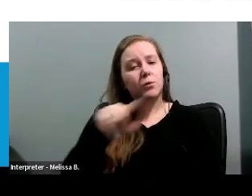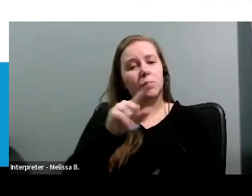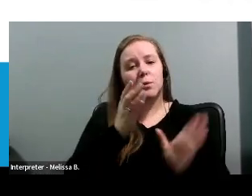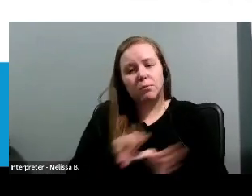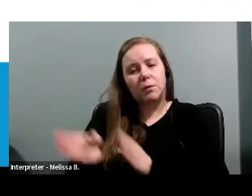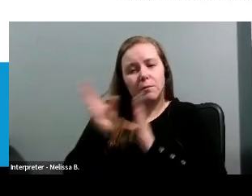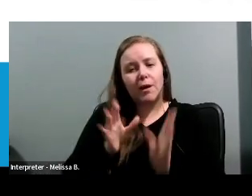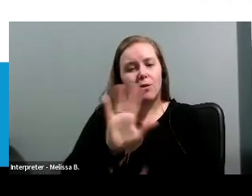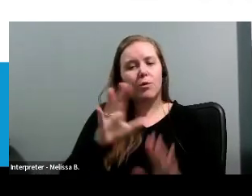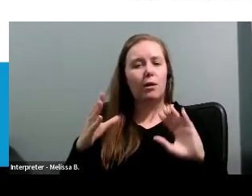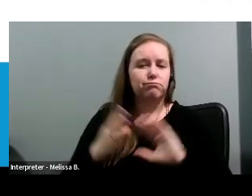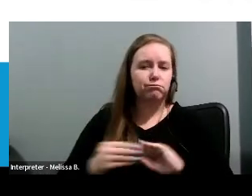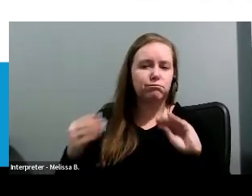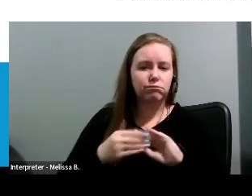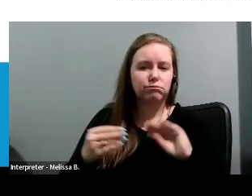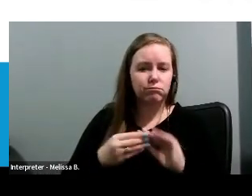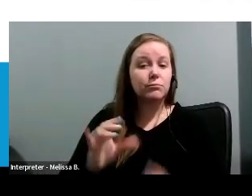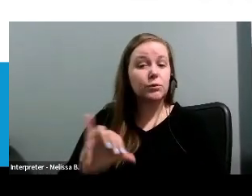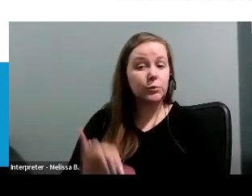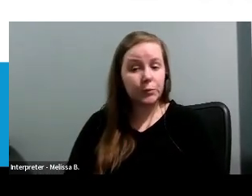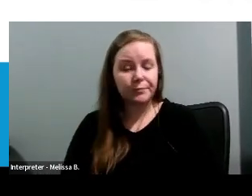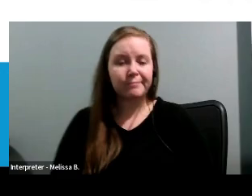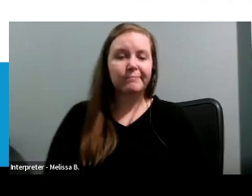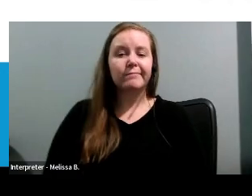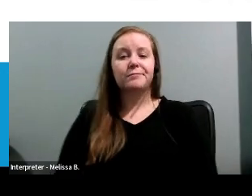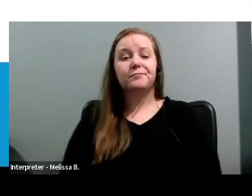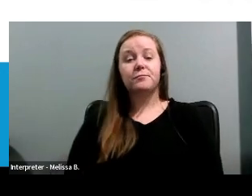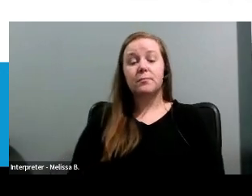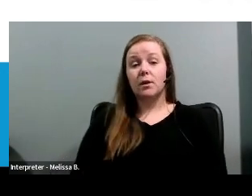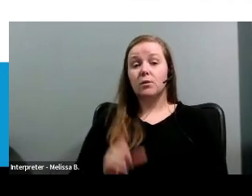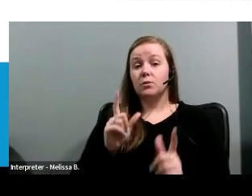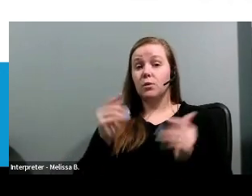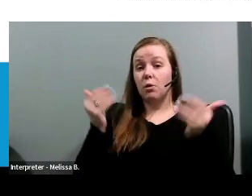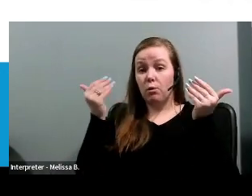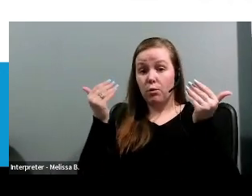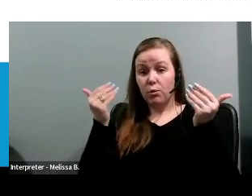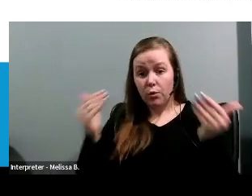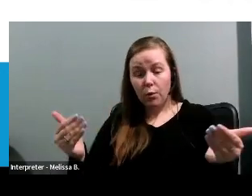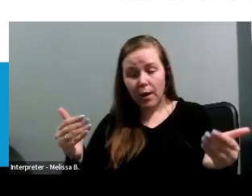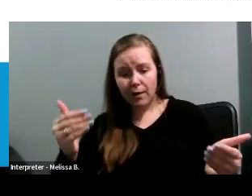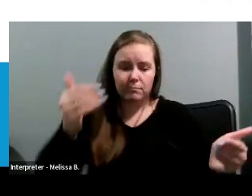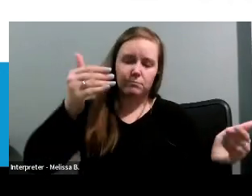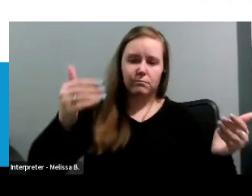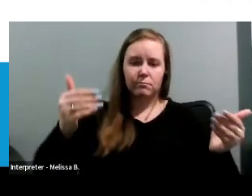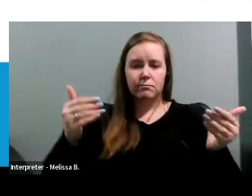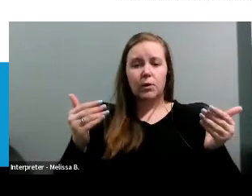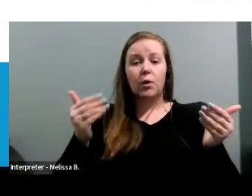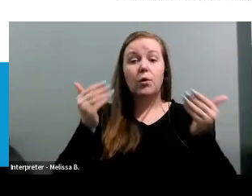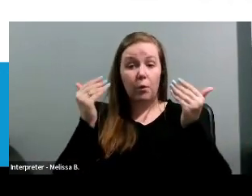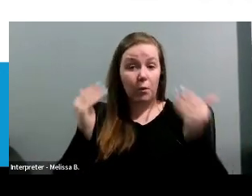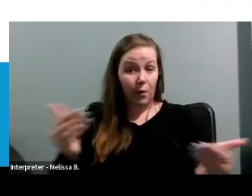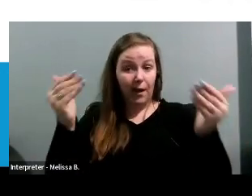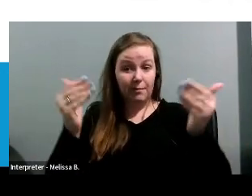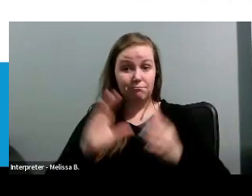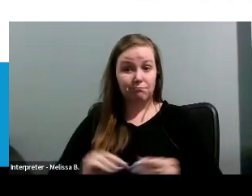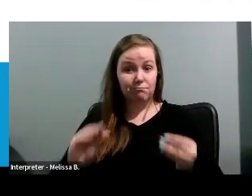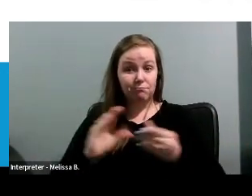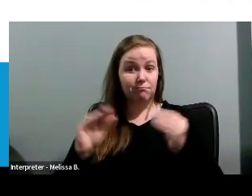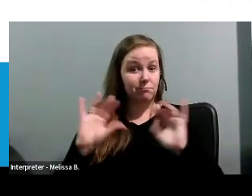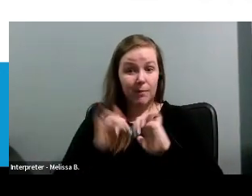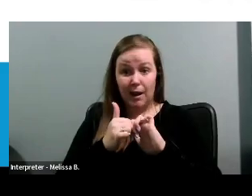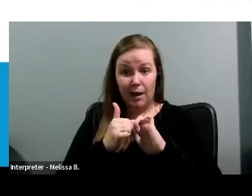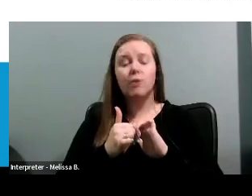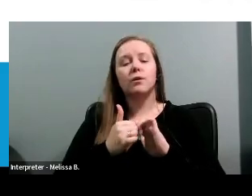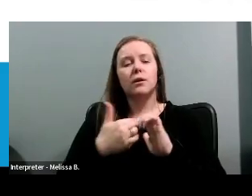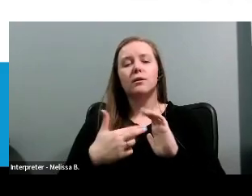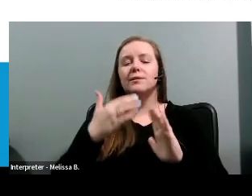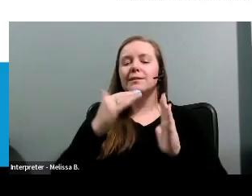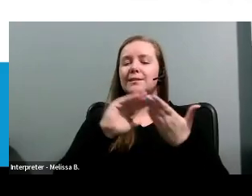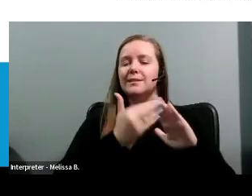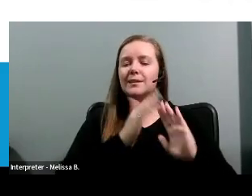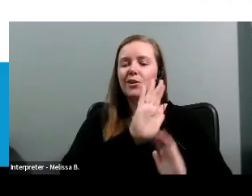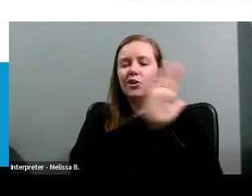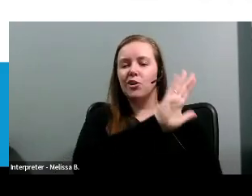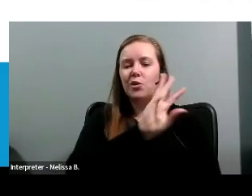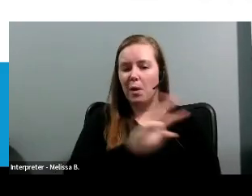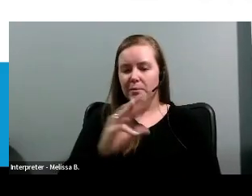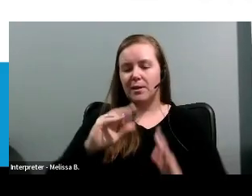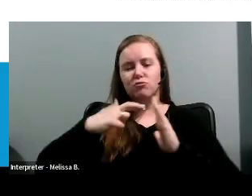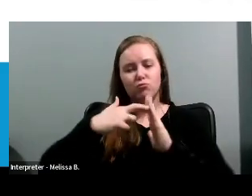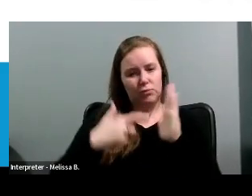Shannon Spencer (she/her): So, to be able to dispute, though, you'll need to register on a city's website, which I will kind of go through in a bit.